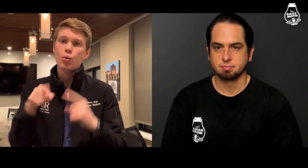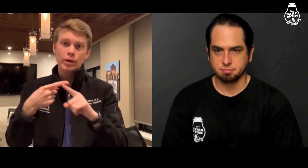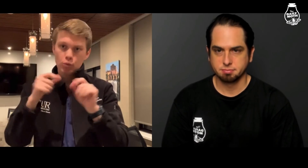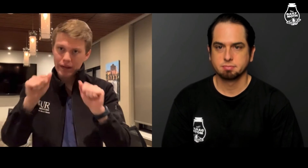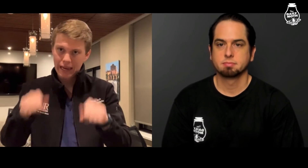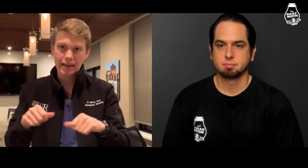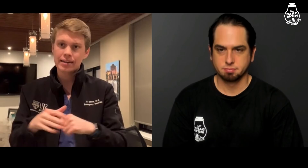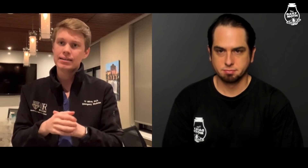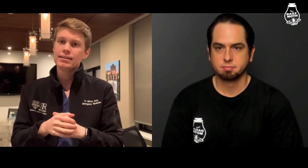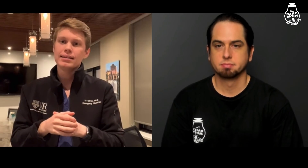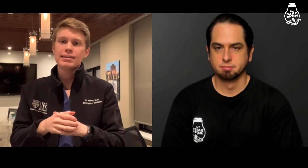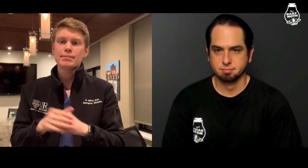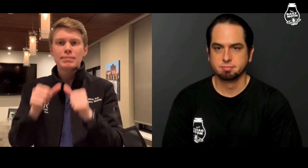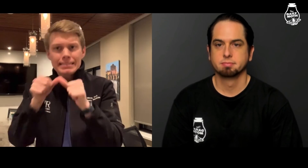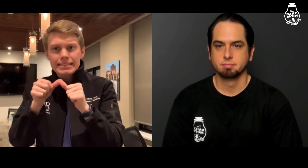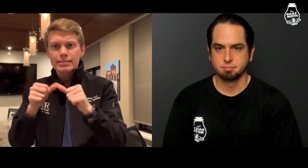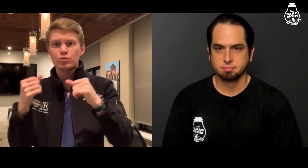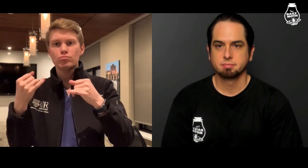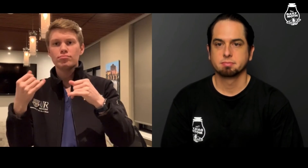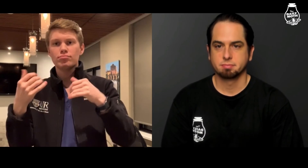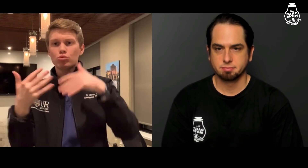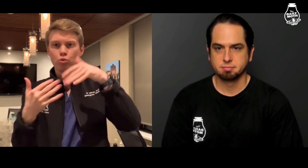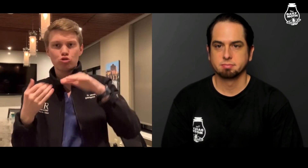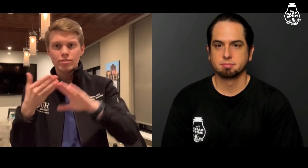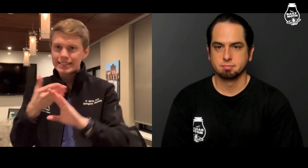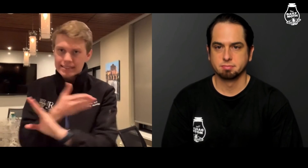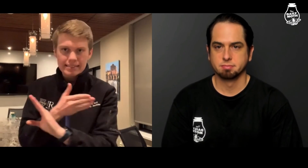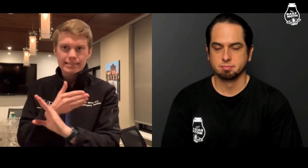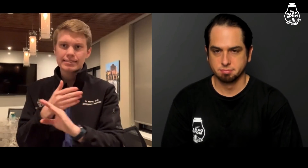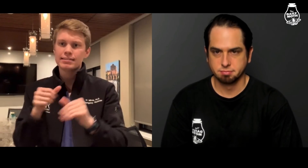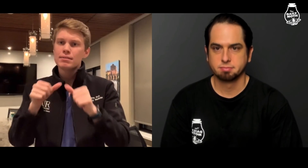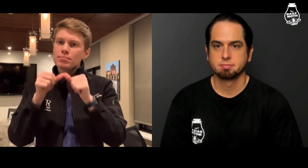when you can. Maintain social distancing.